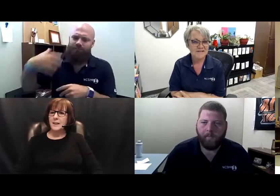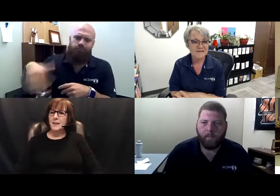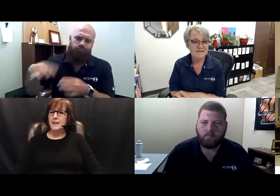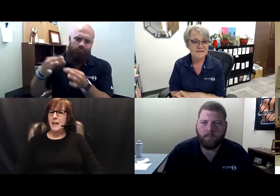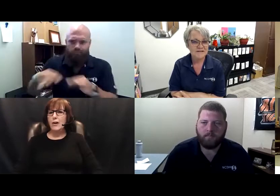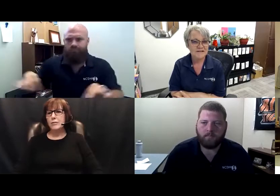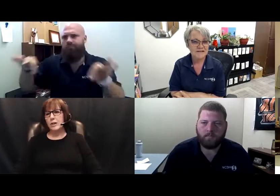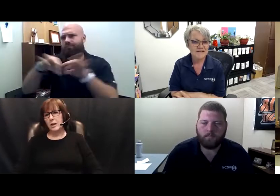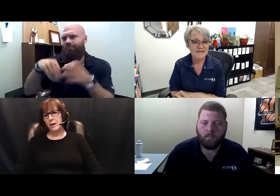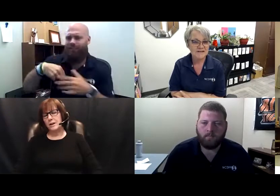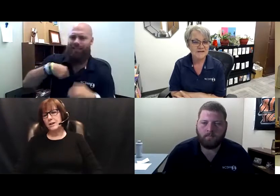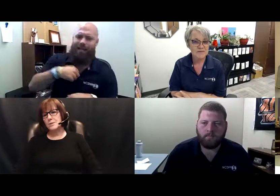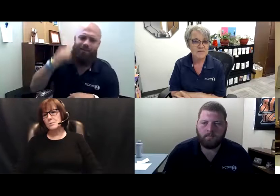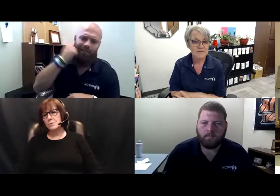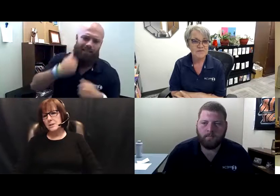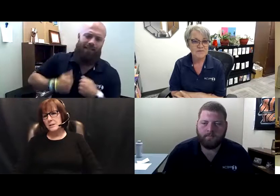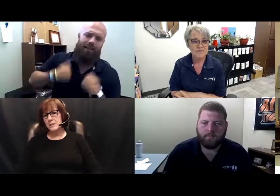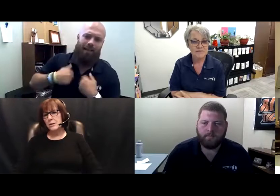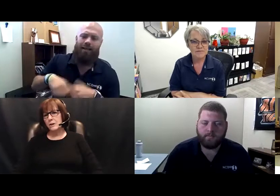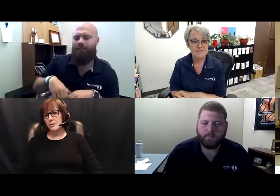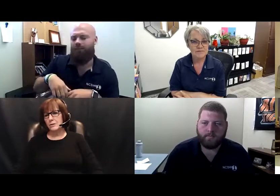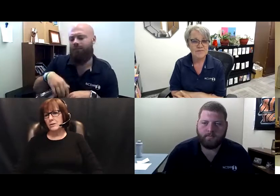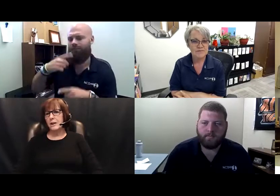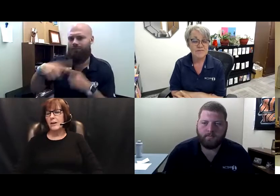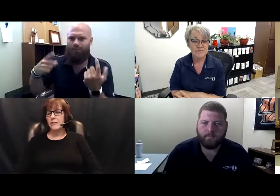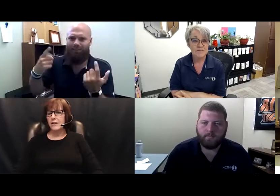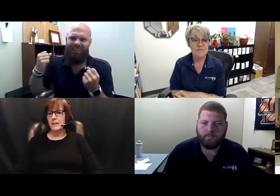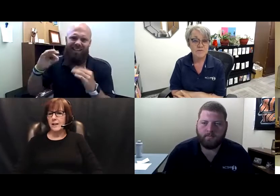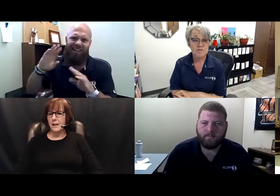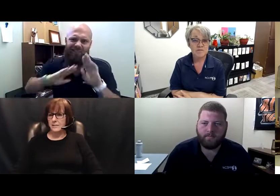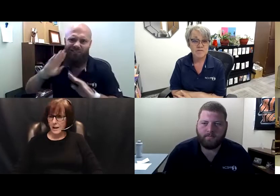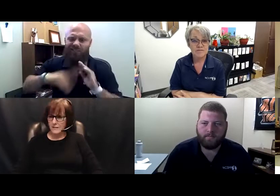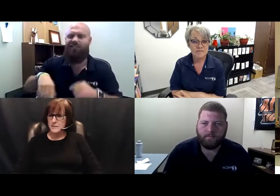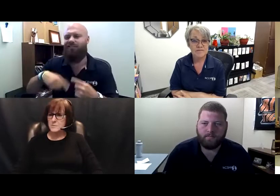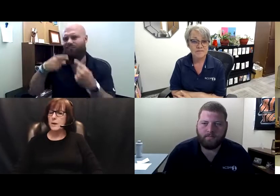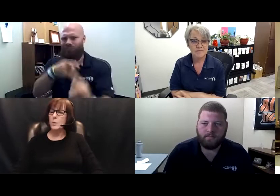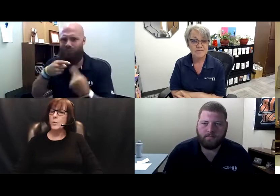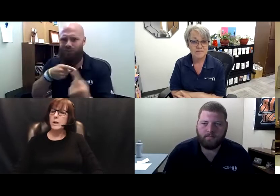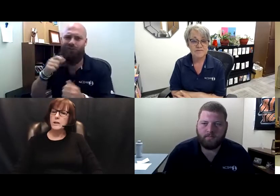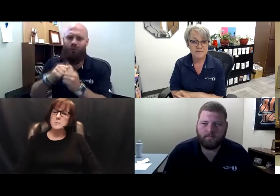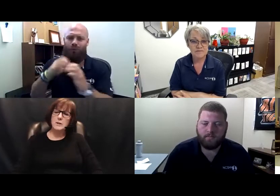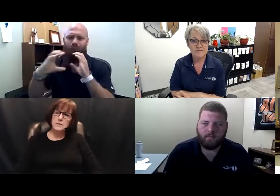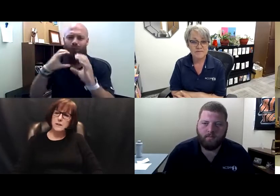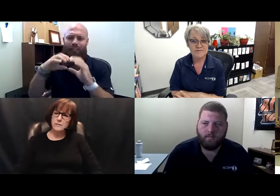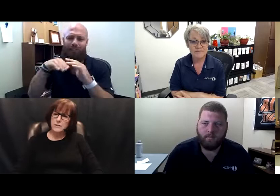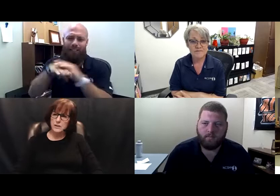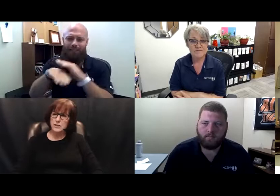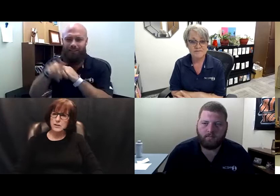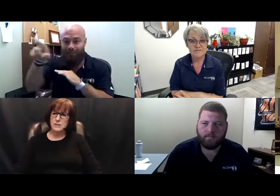In healthcare it's really critical in our everyday lives but we experience a lot of frustrations